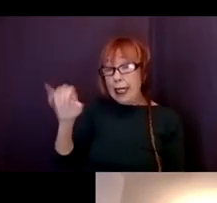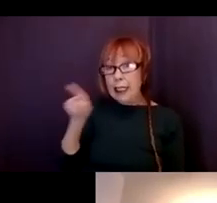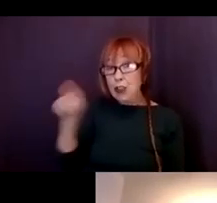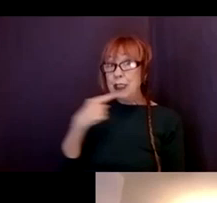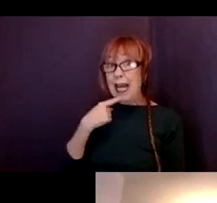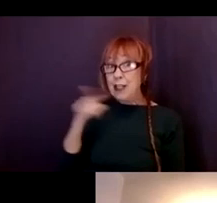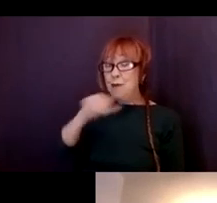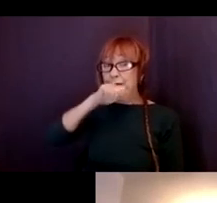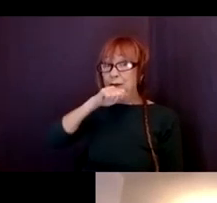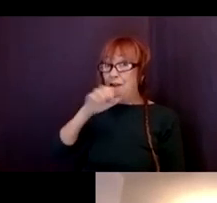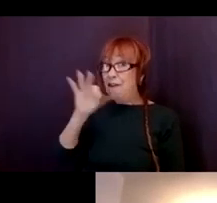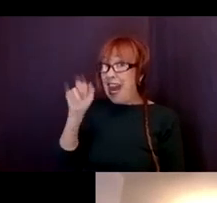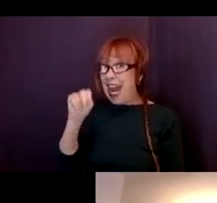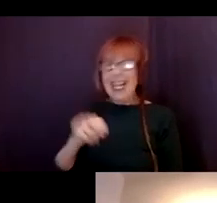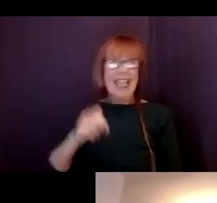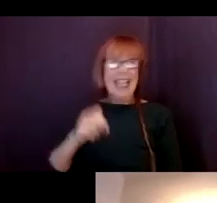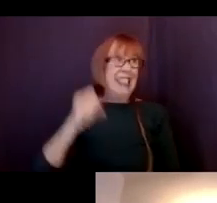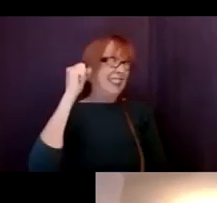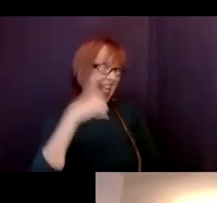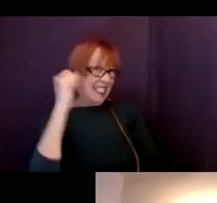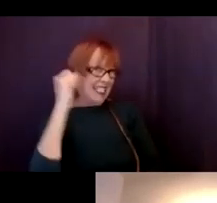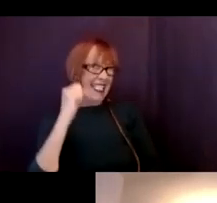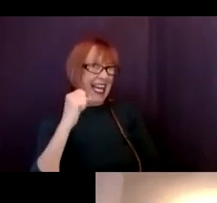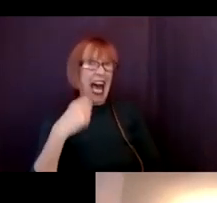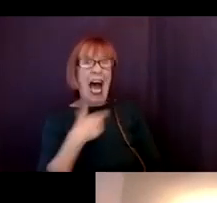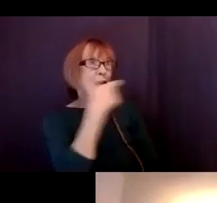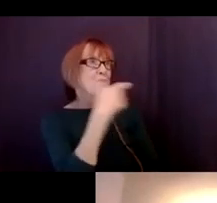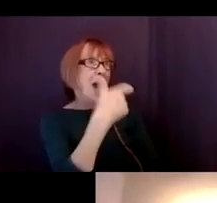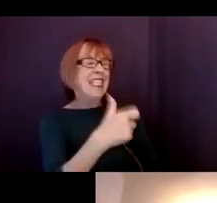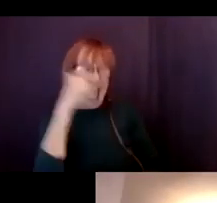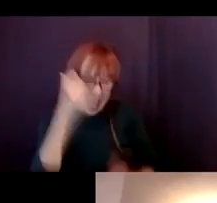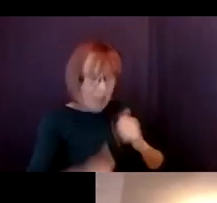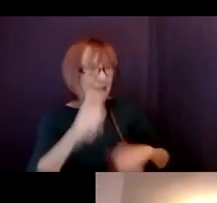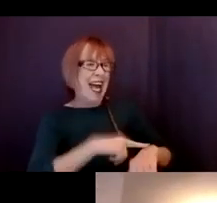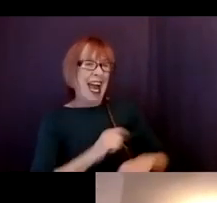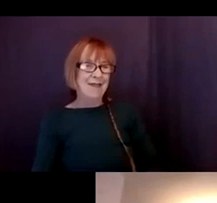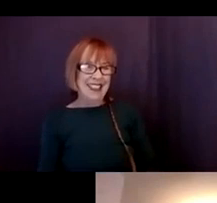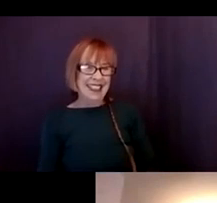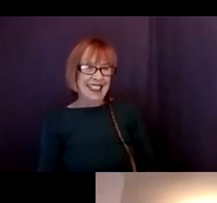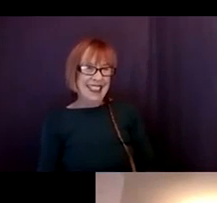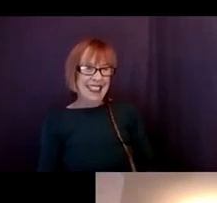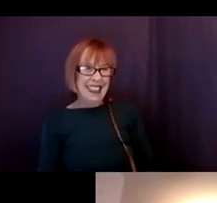RANJANI - Yes. I've been watching every time. Every week.